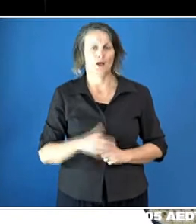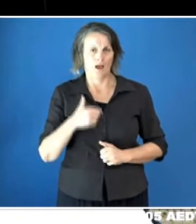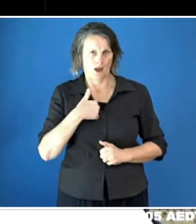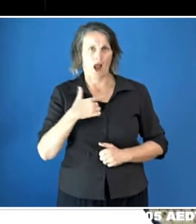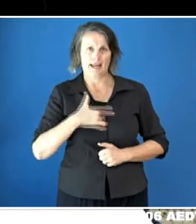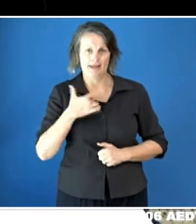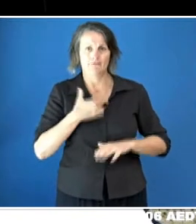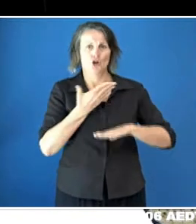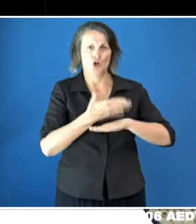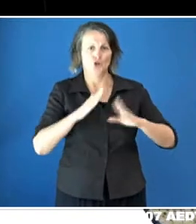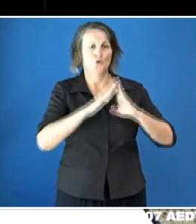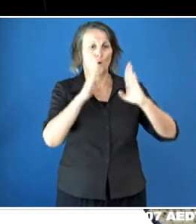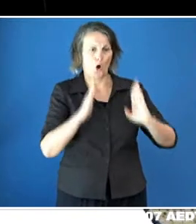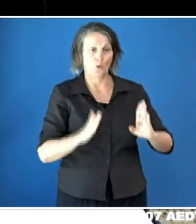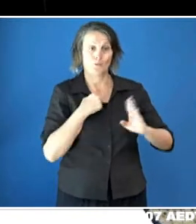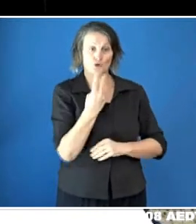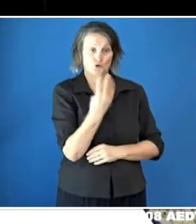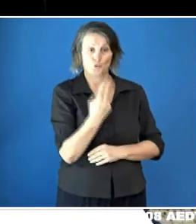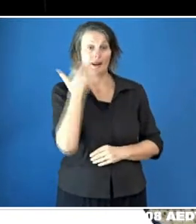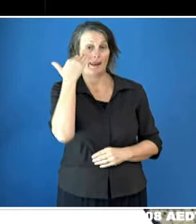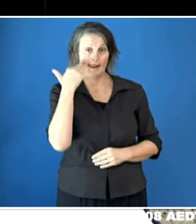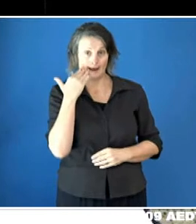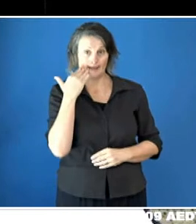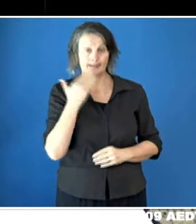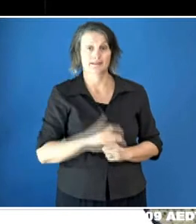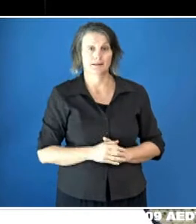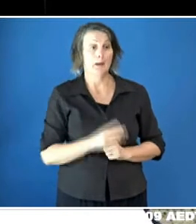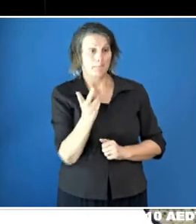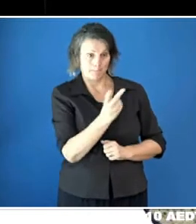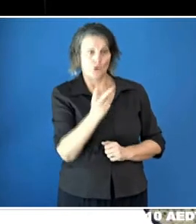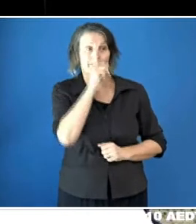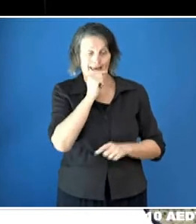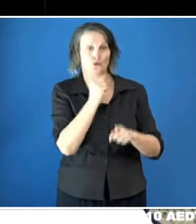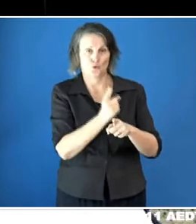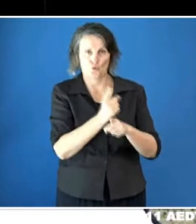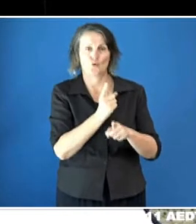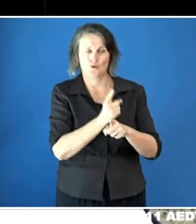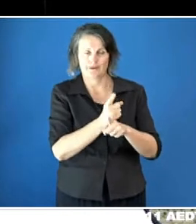No. MS EASTMAN: And so where you are living now?